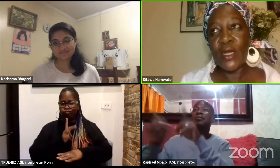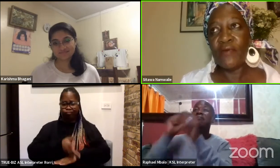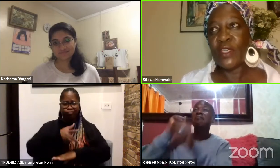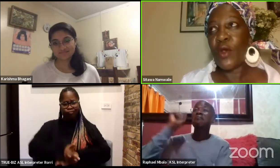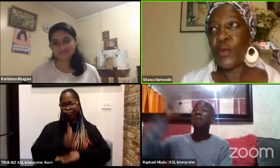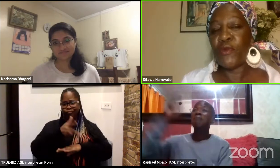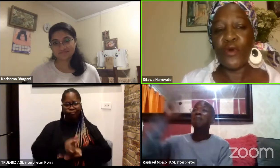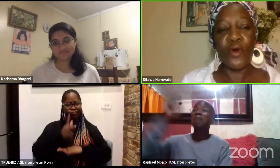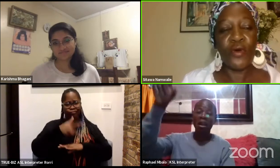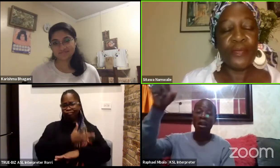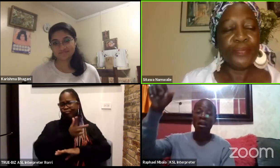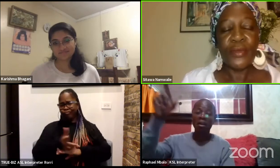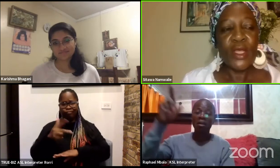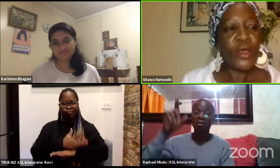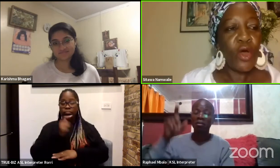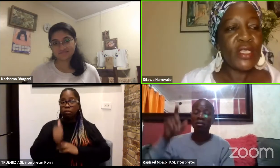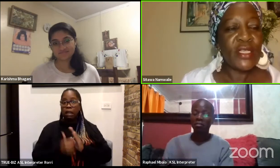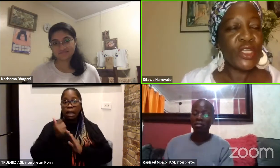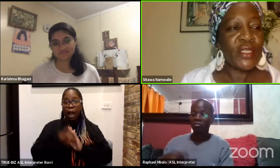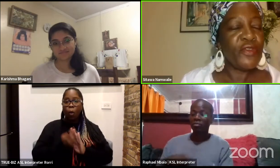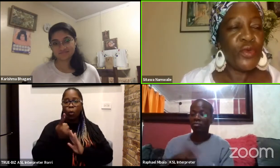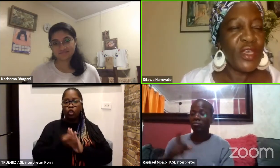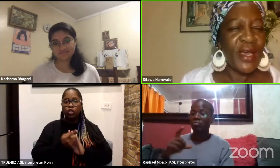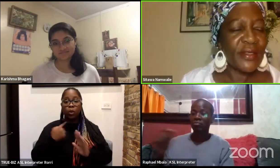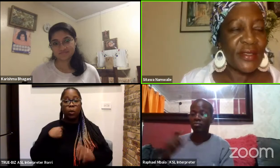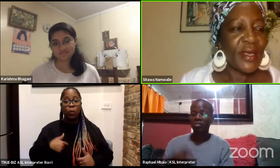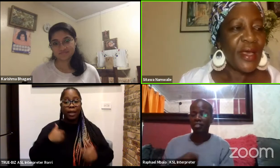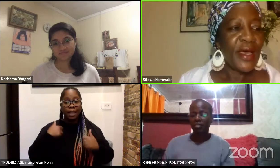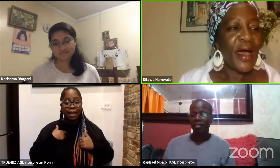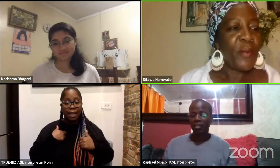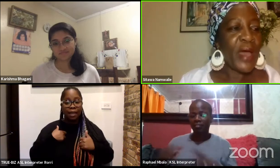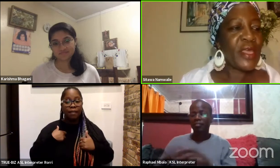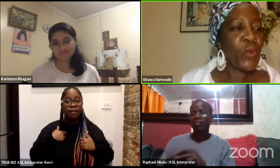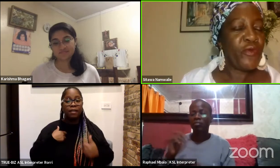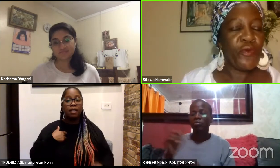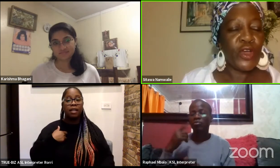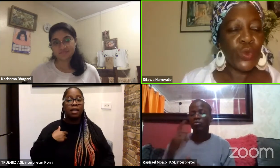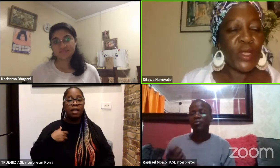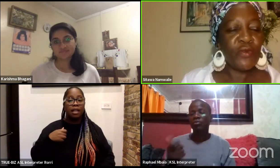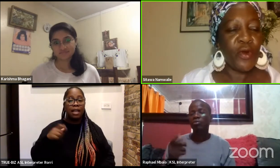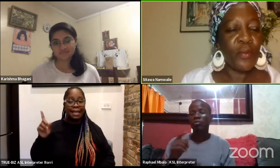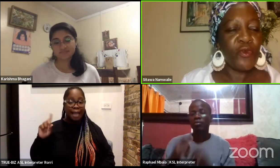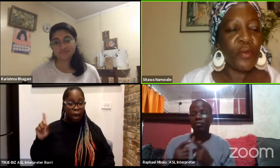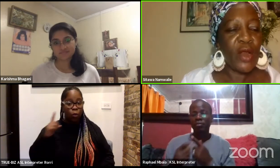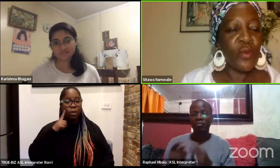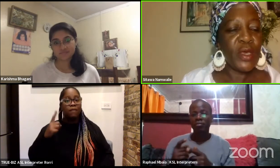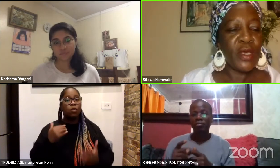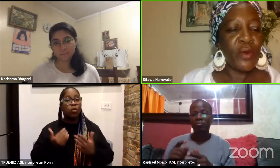We'd lived in Nairobi for honestly just a few years. I think we first went from from Nairobi